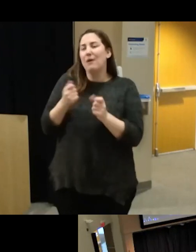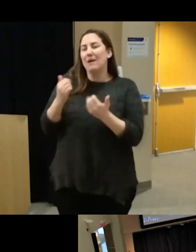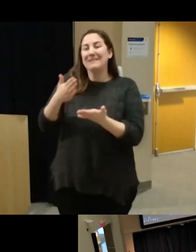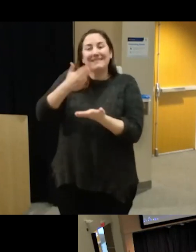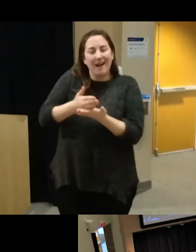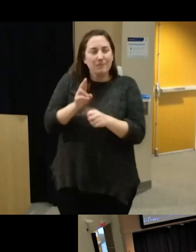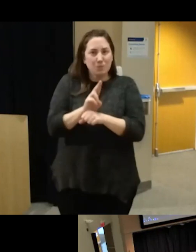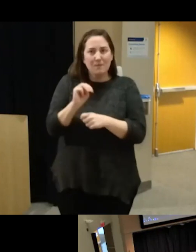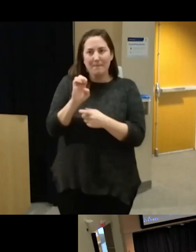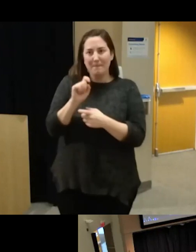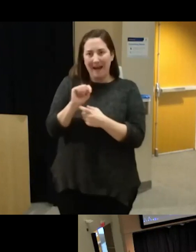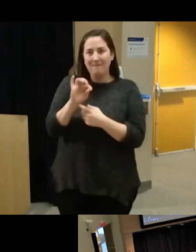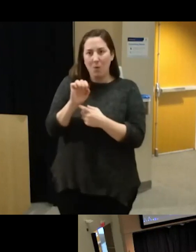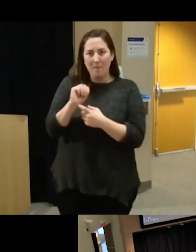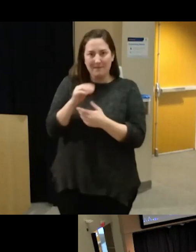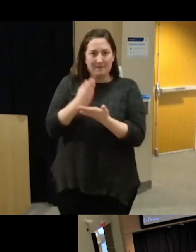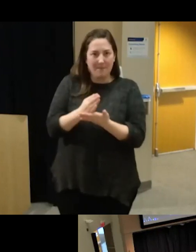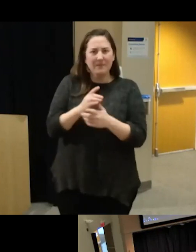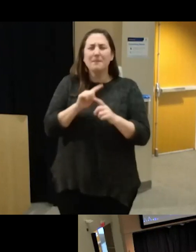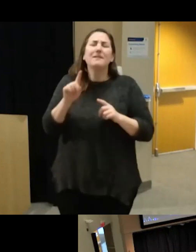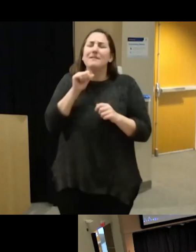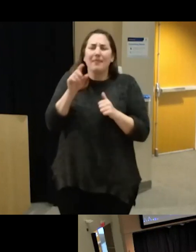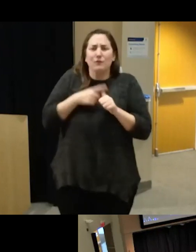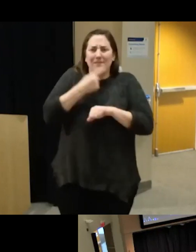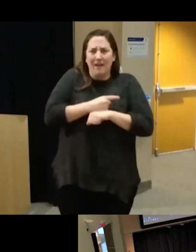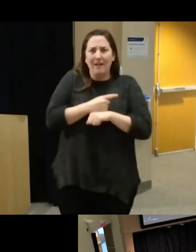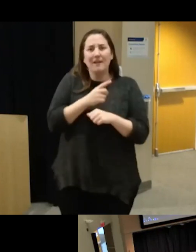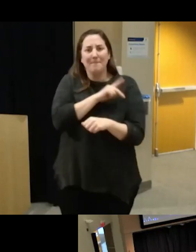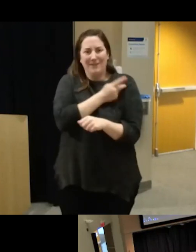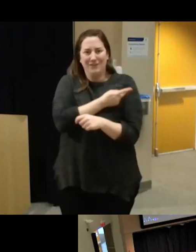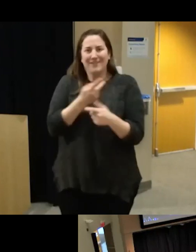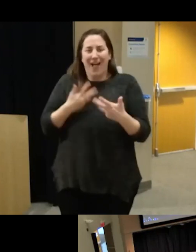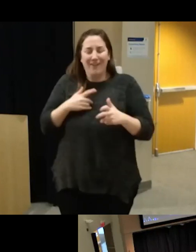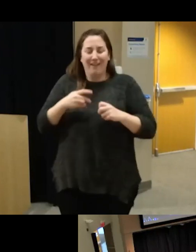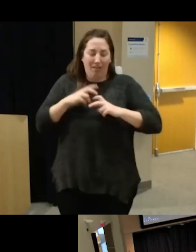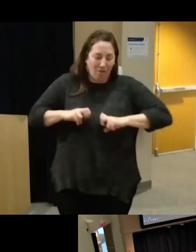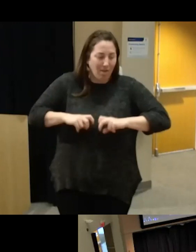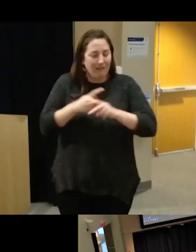a preventive agent, but not day one patients have enough to Grapple with to understand that they